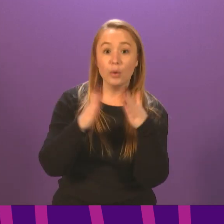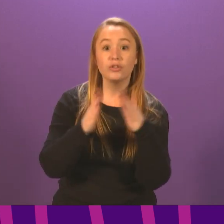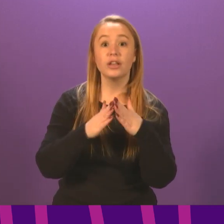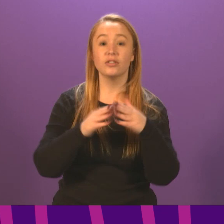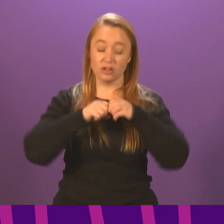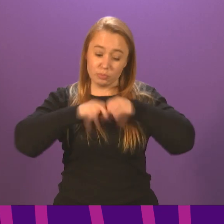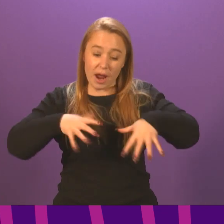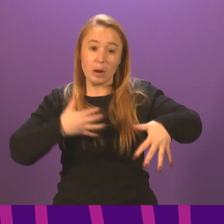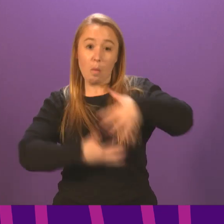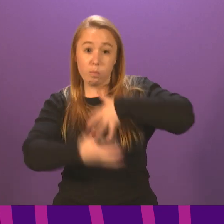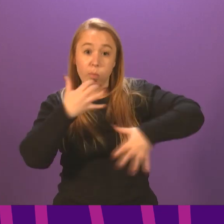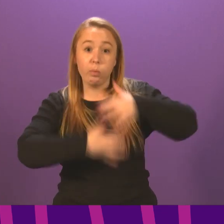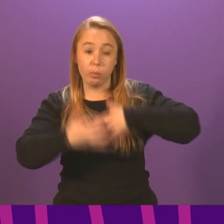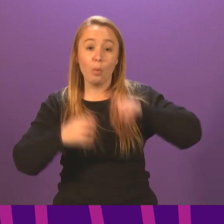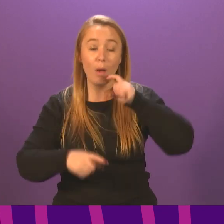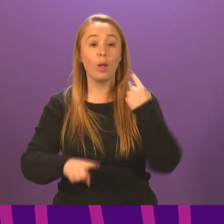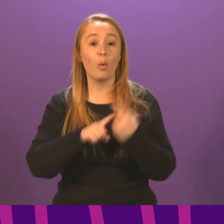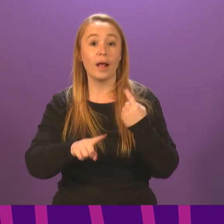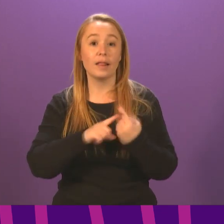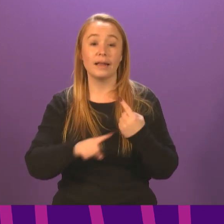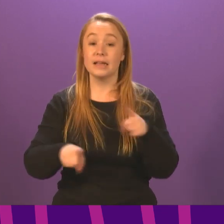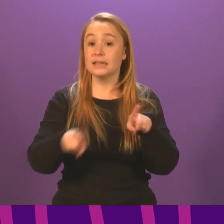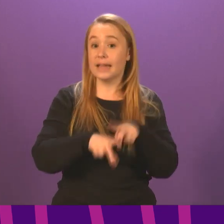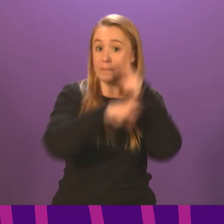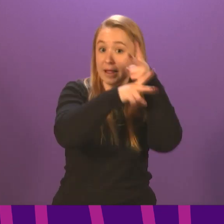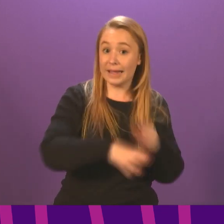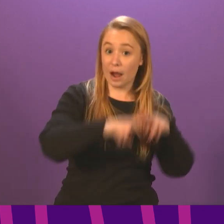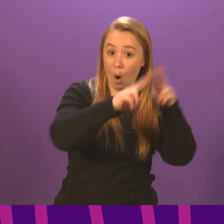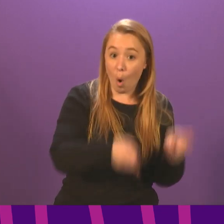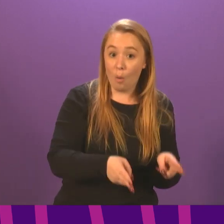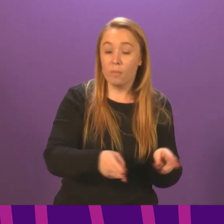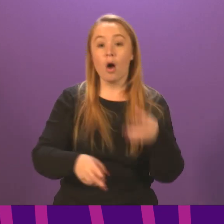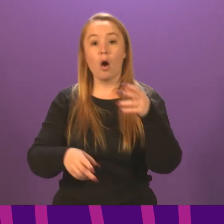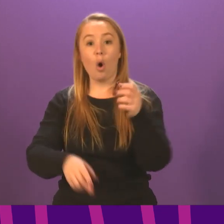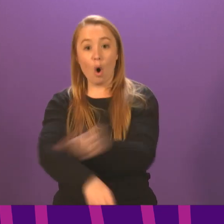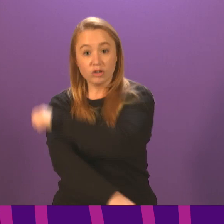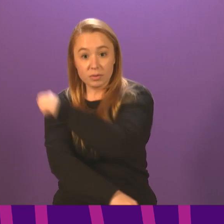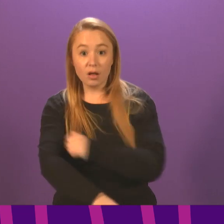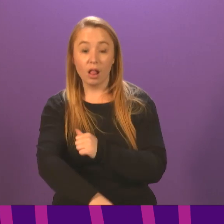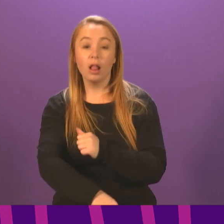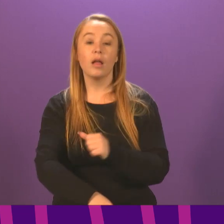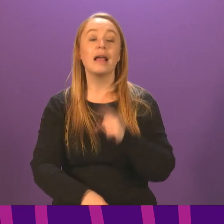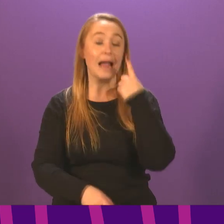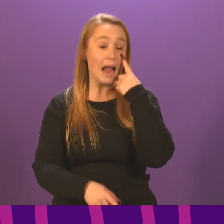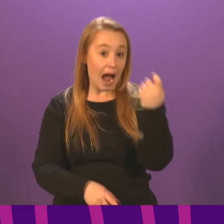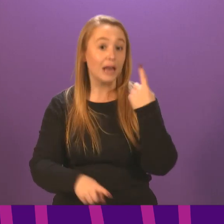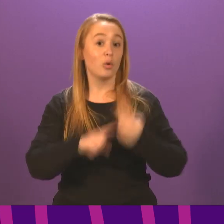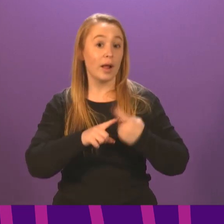homes. It will also happen, if we allow it to, in care homes and hospitals and in all sorts of other settings.